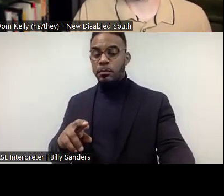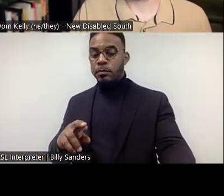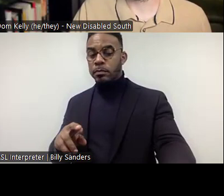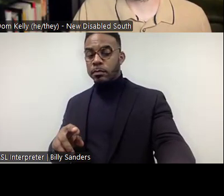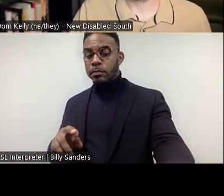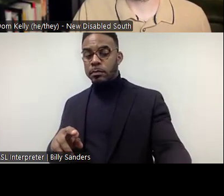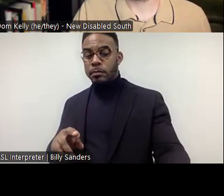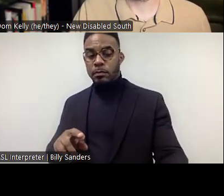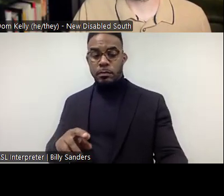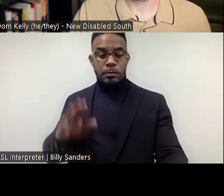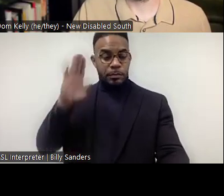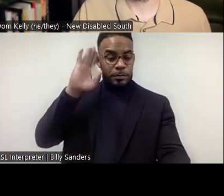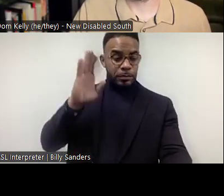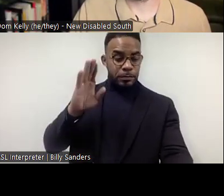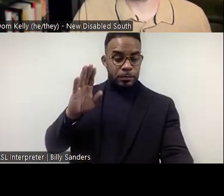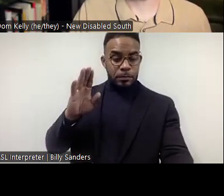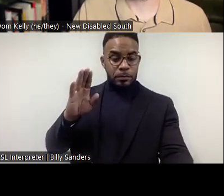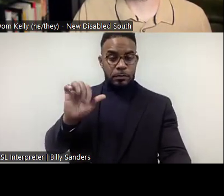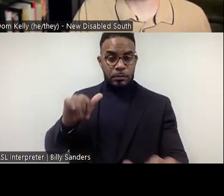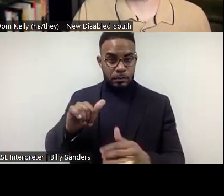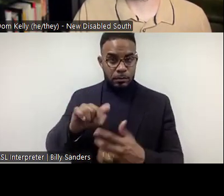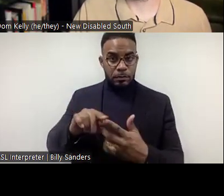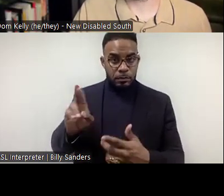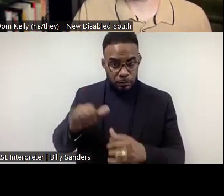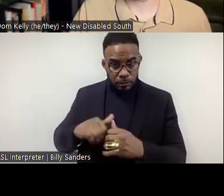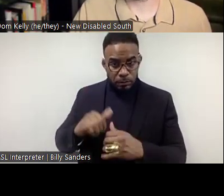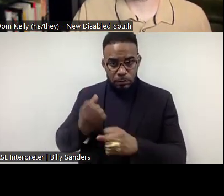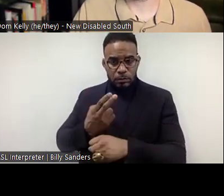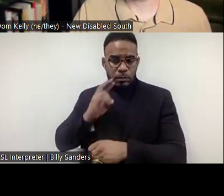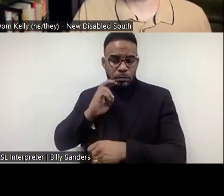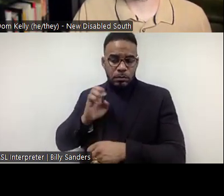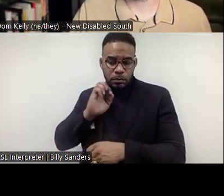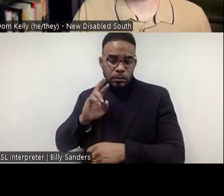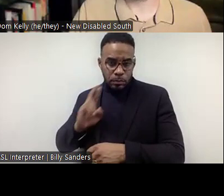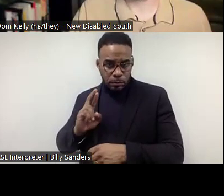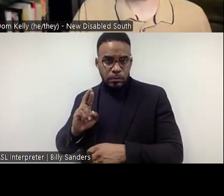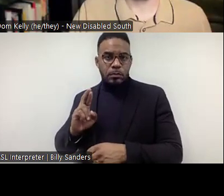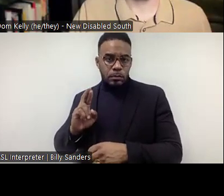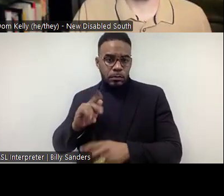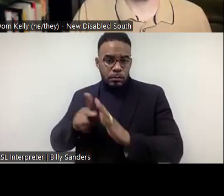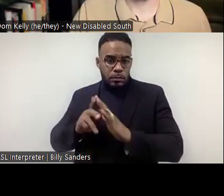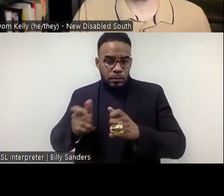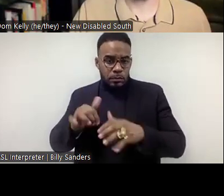second. Let's go to Rachita. » RACHITA SINGH: Hello, this